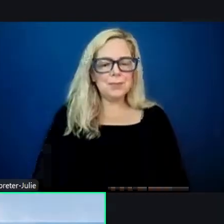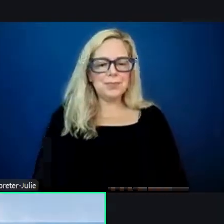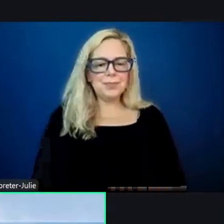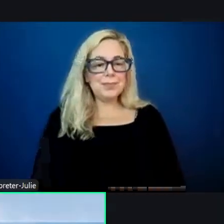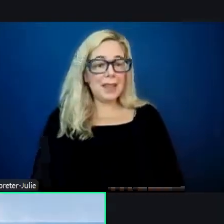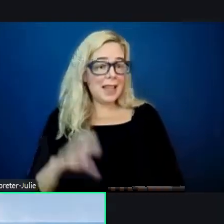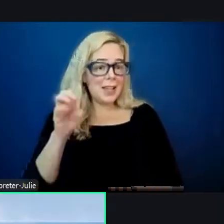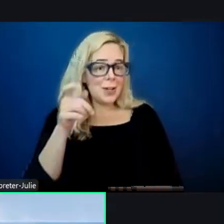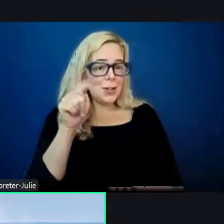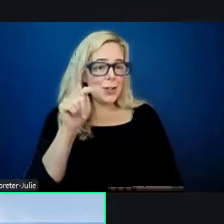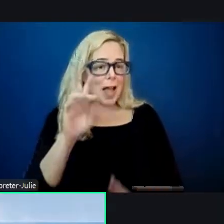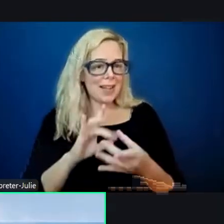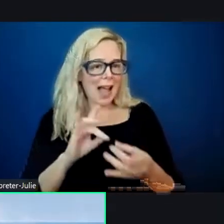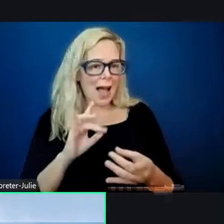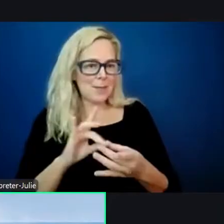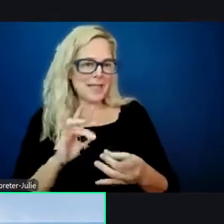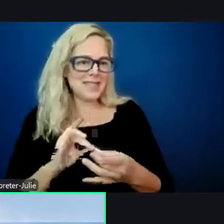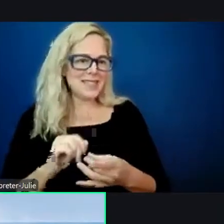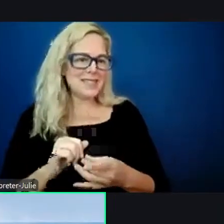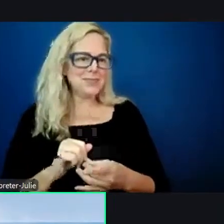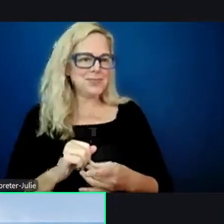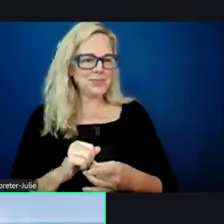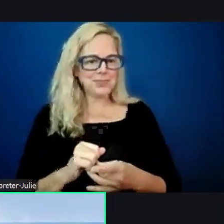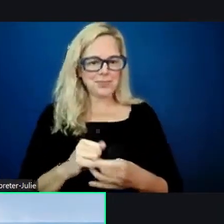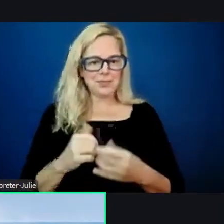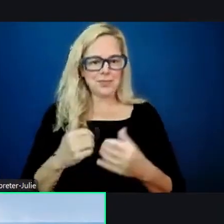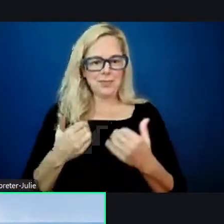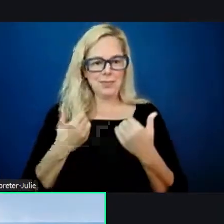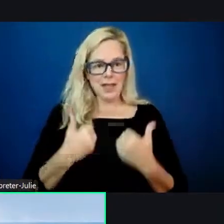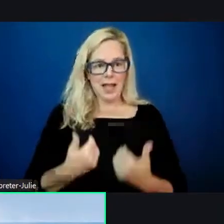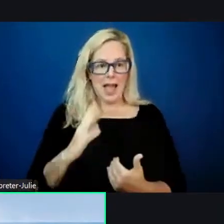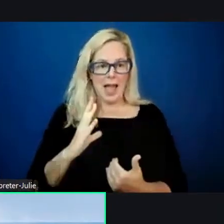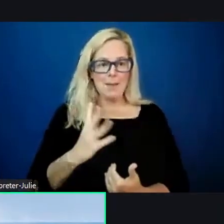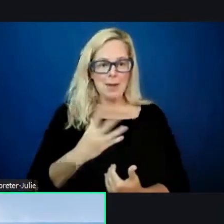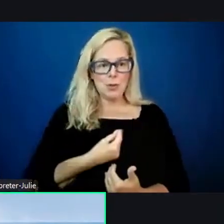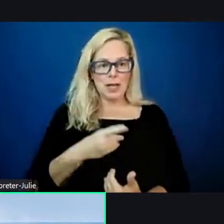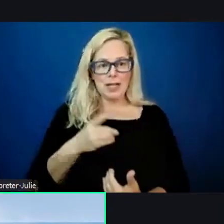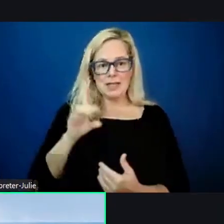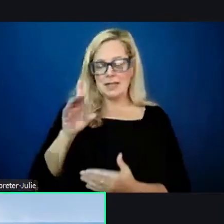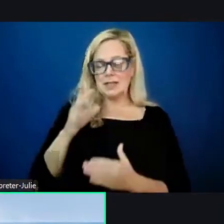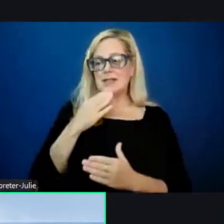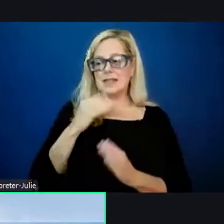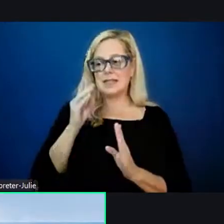Anonymous said, "As a trans diabetic person who identifies as disabled, I really resonate with this.